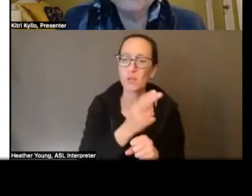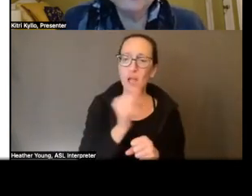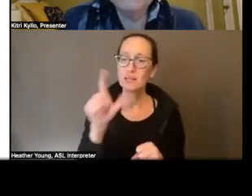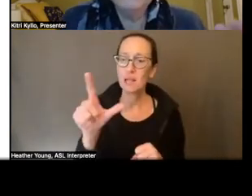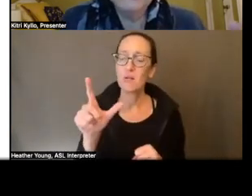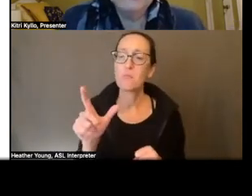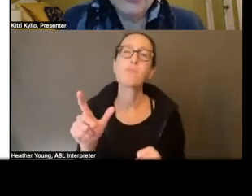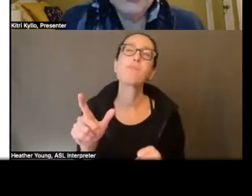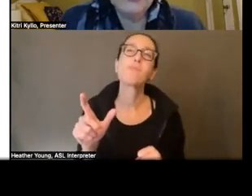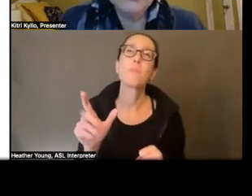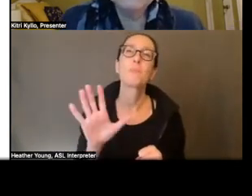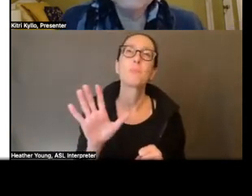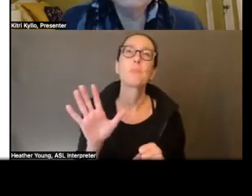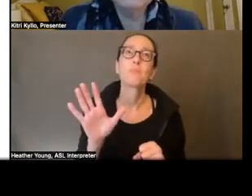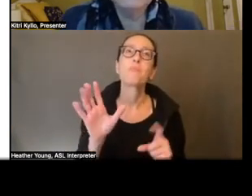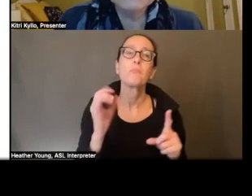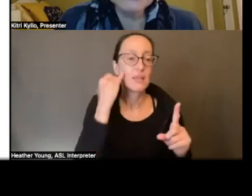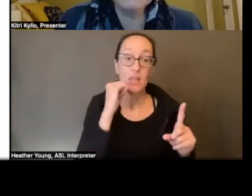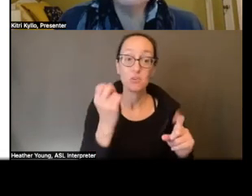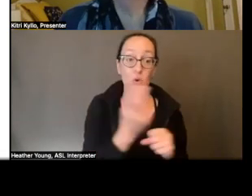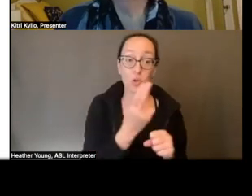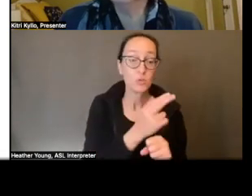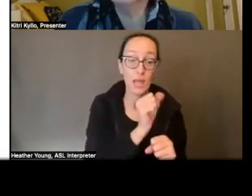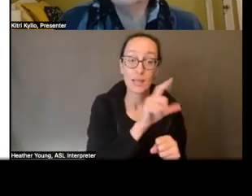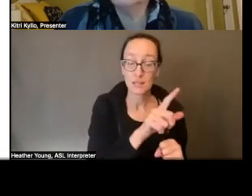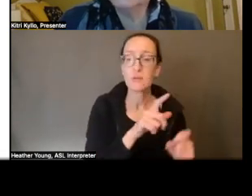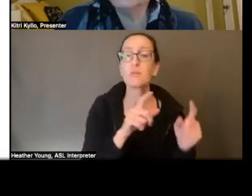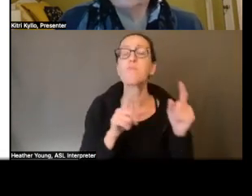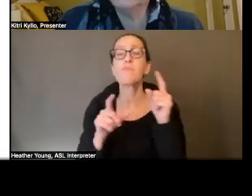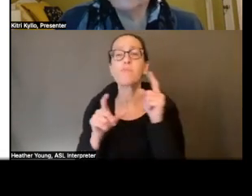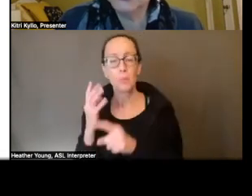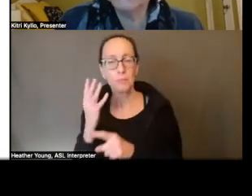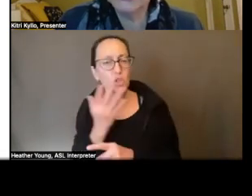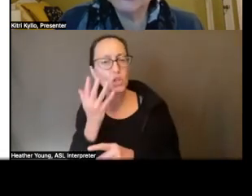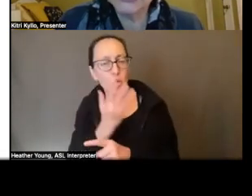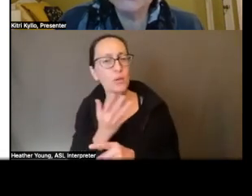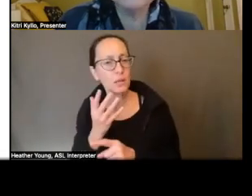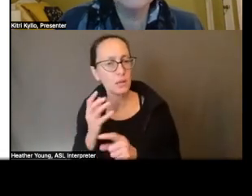excuse me, cueing also can accelerate listening and spoken language skills.